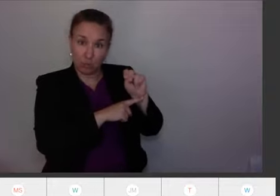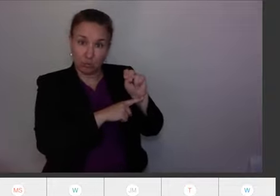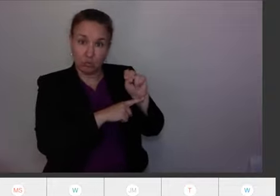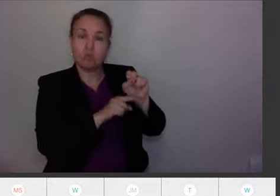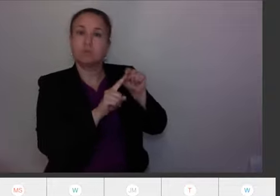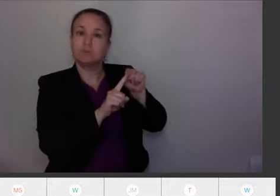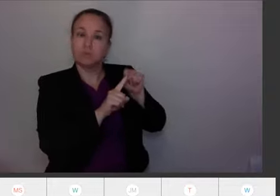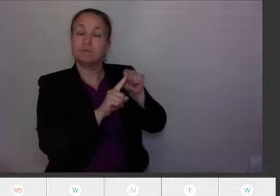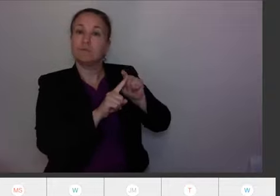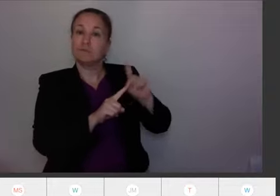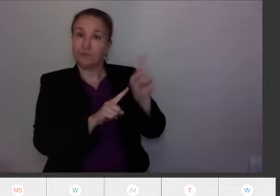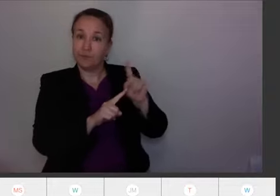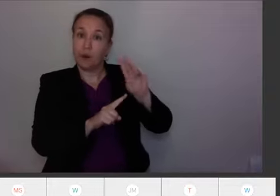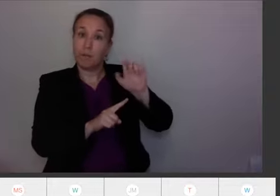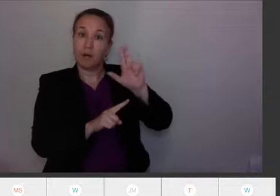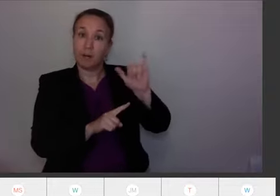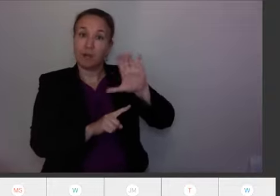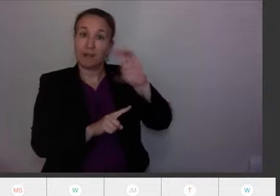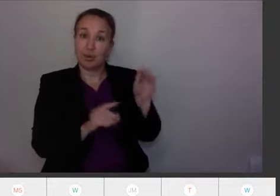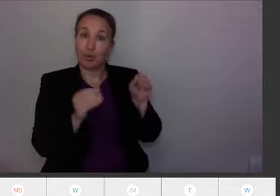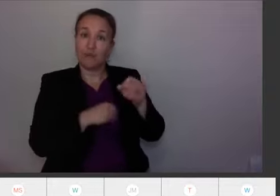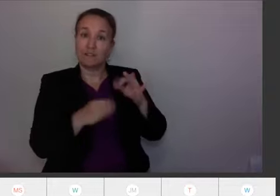located at the montgomery county office of public health